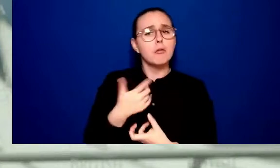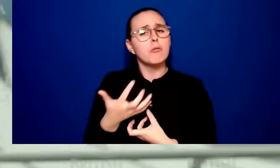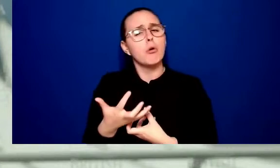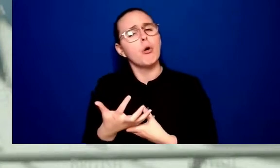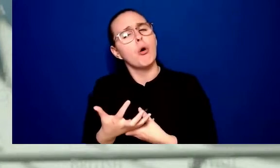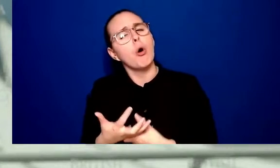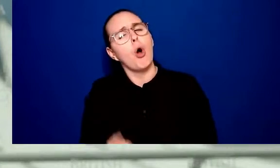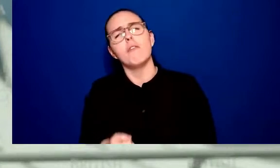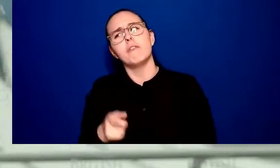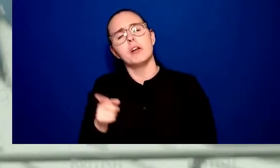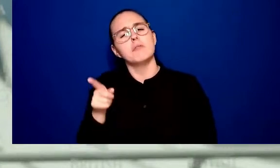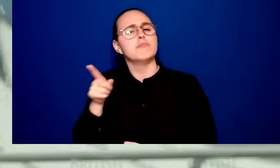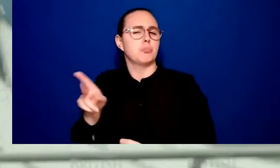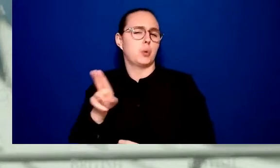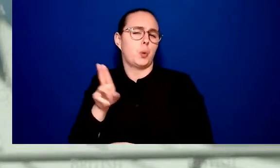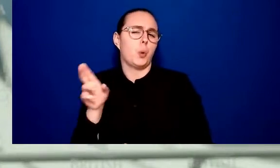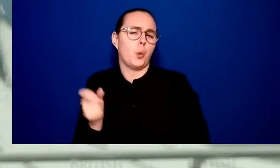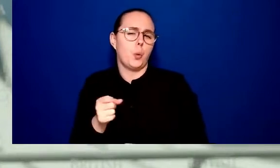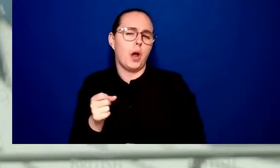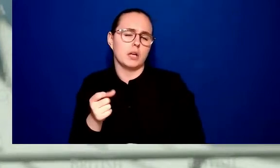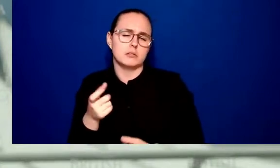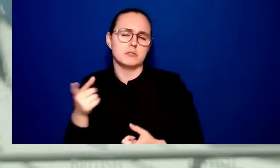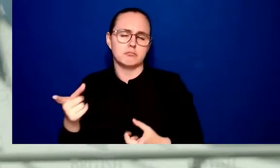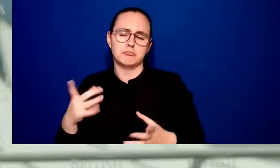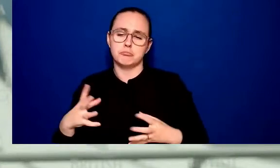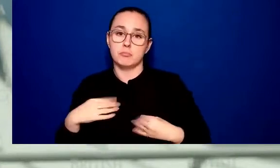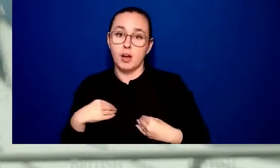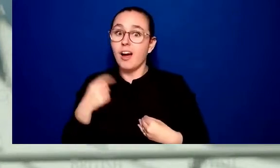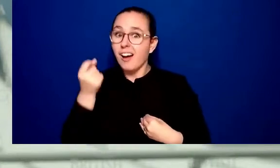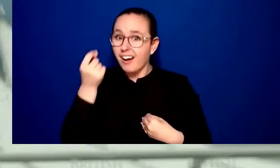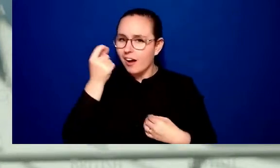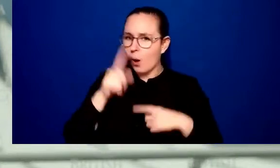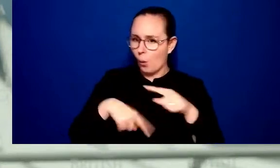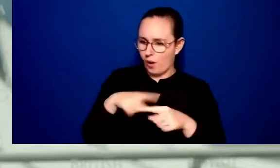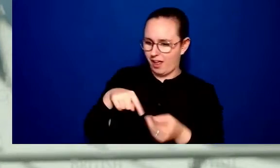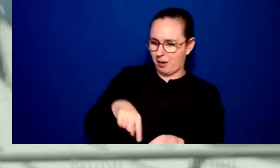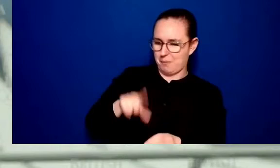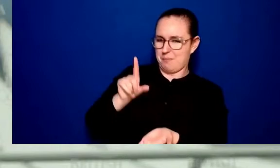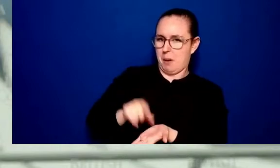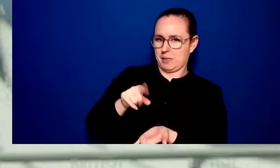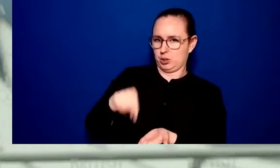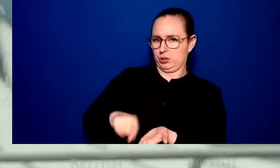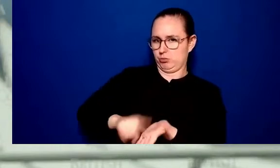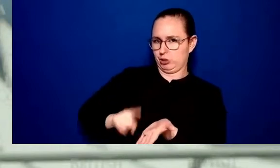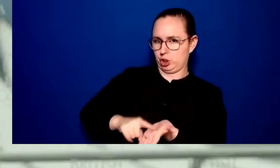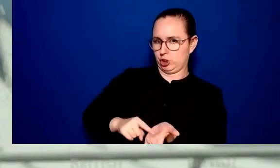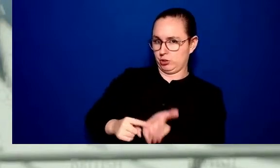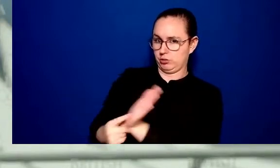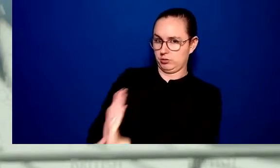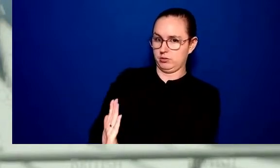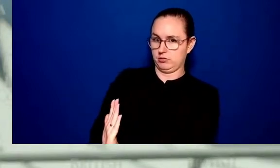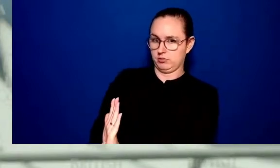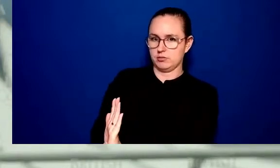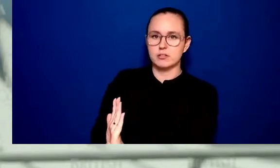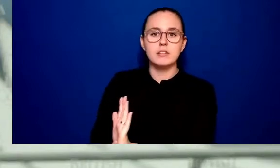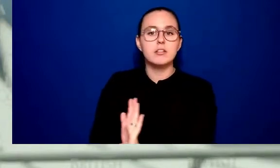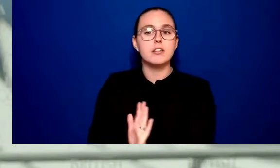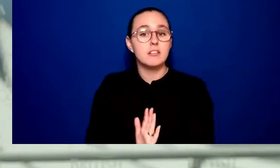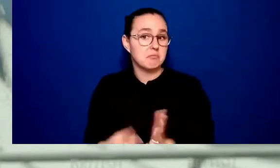these, um, seeing that it works and seeing that it might be important for the U. S as well